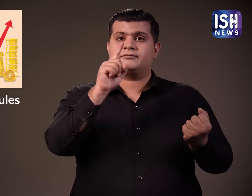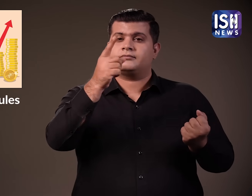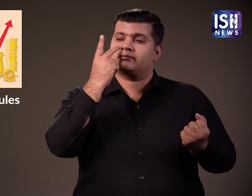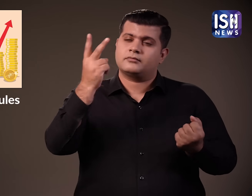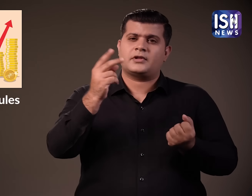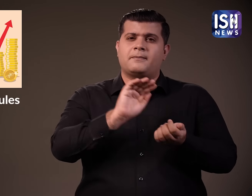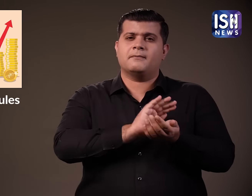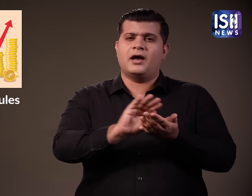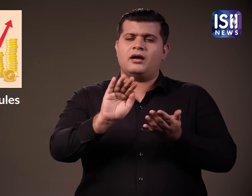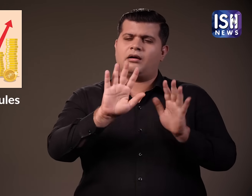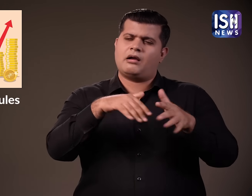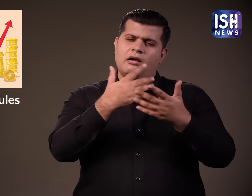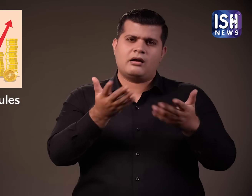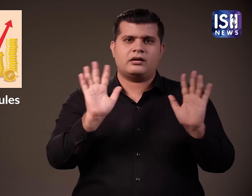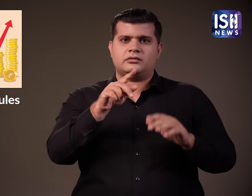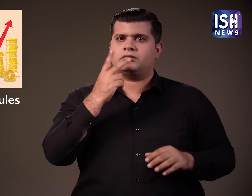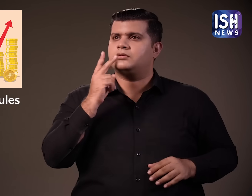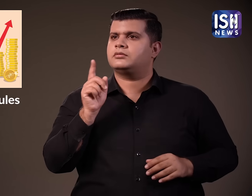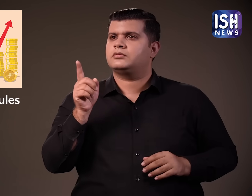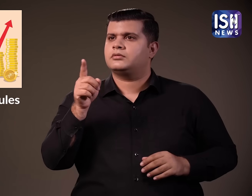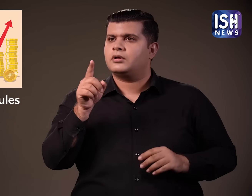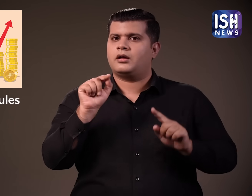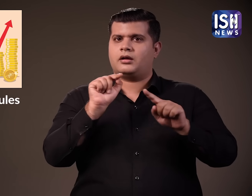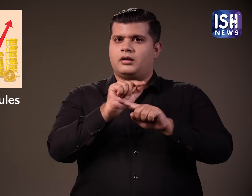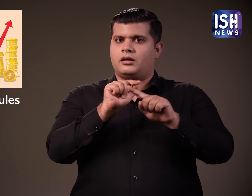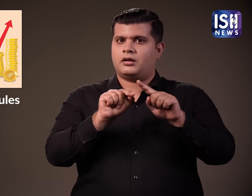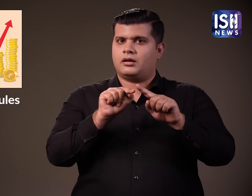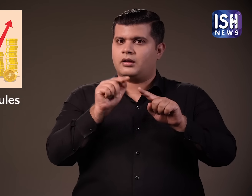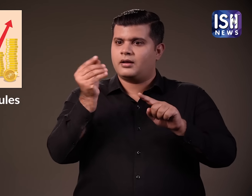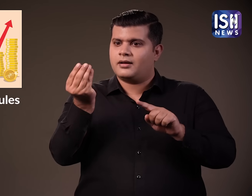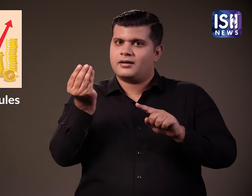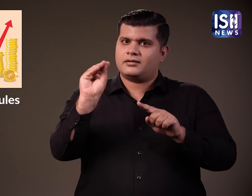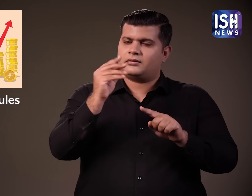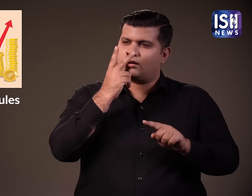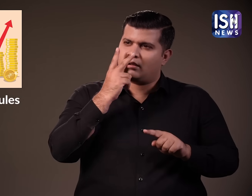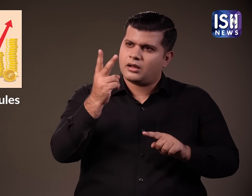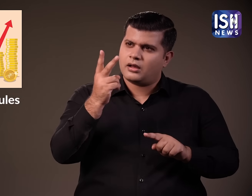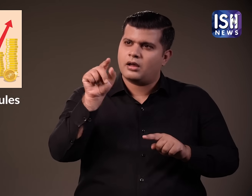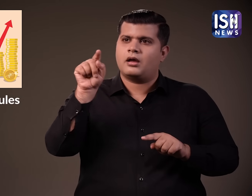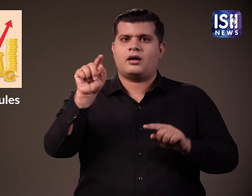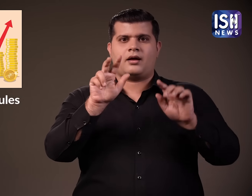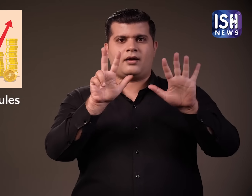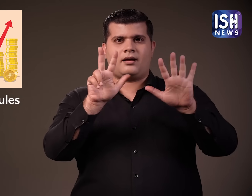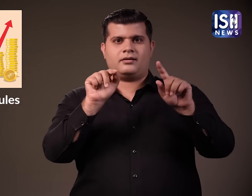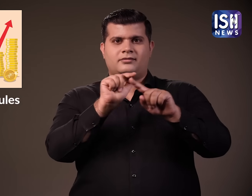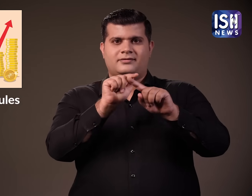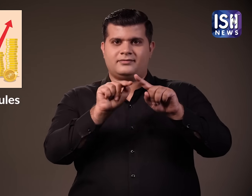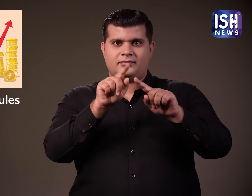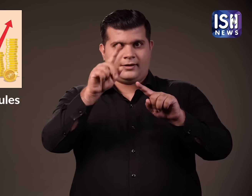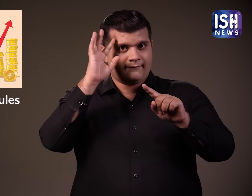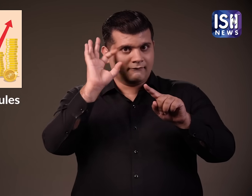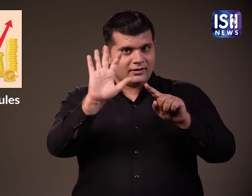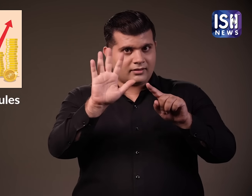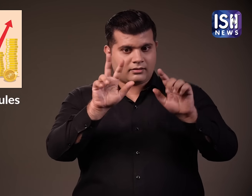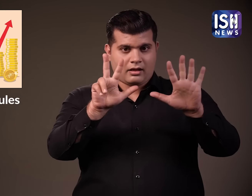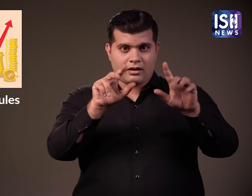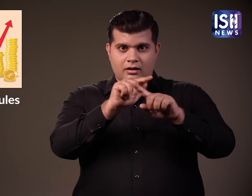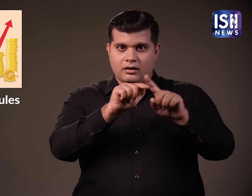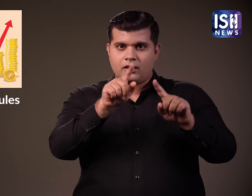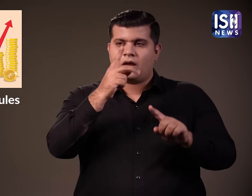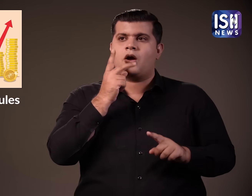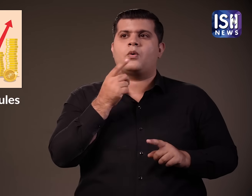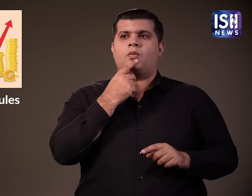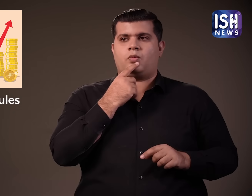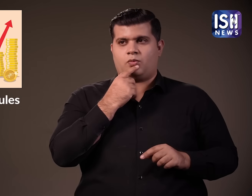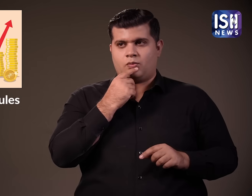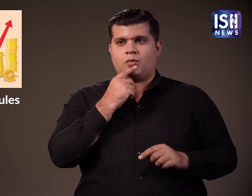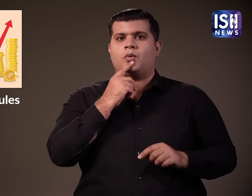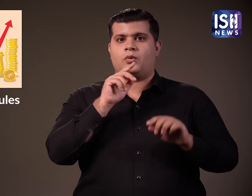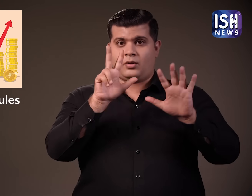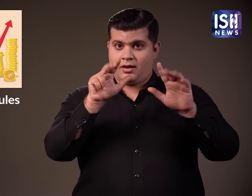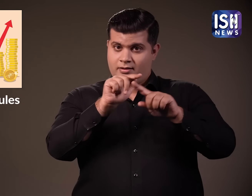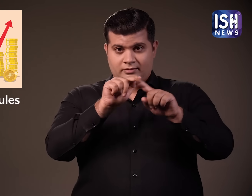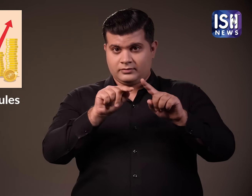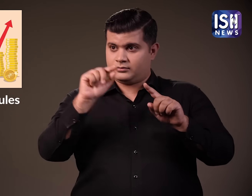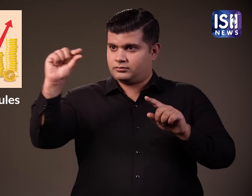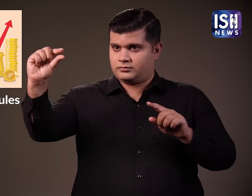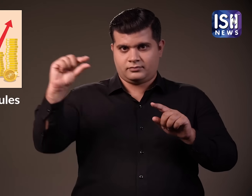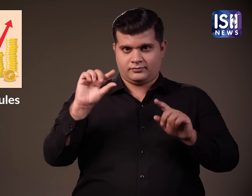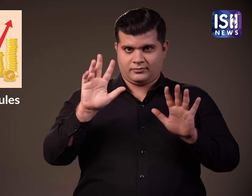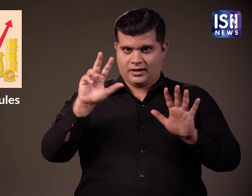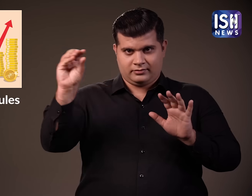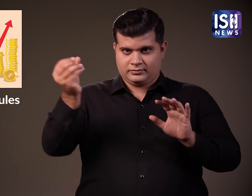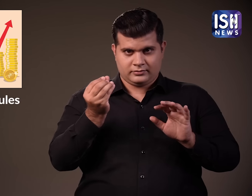Usually all banks offer an 8% interest rate.